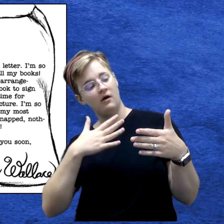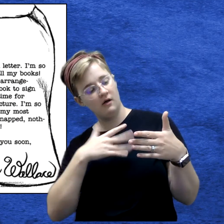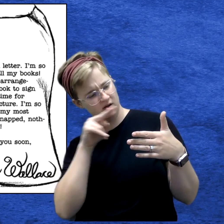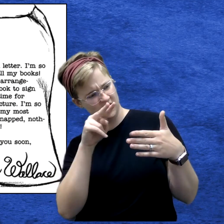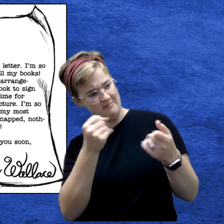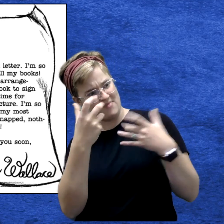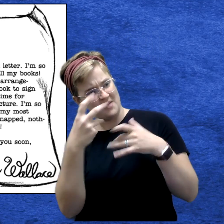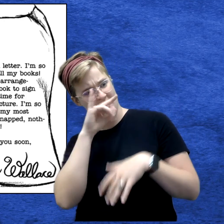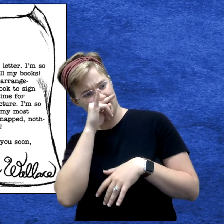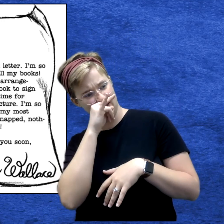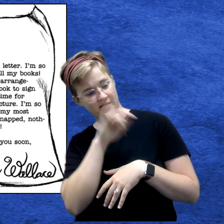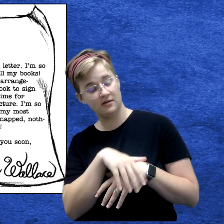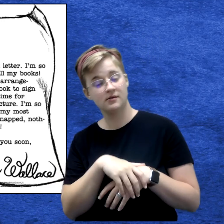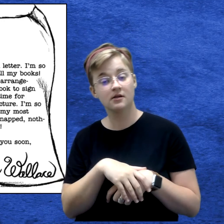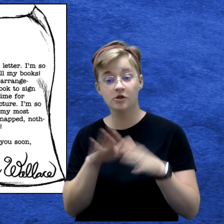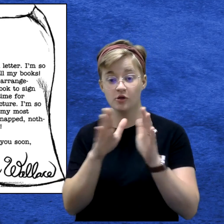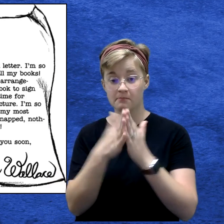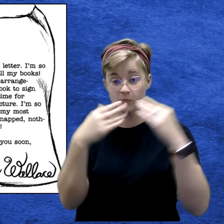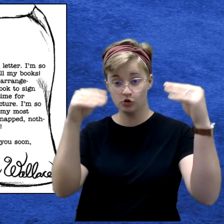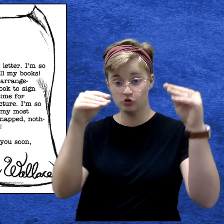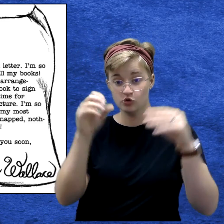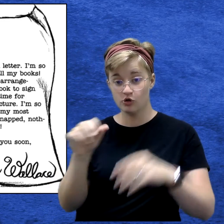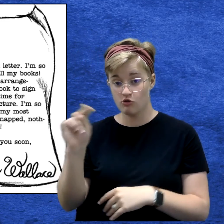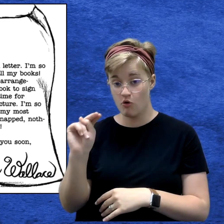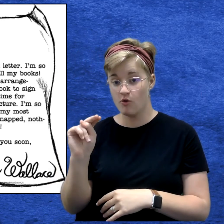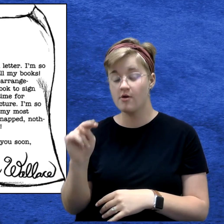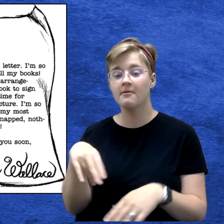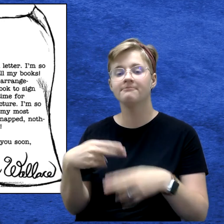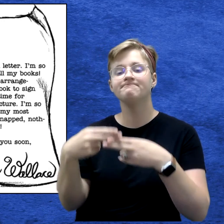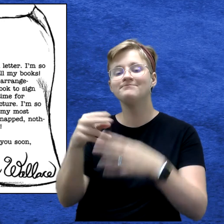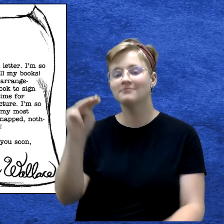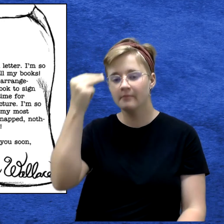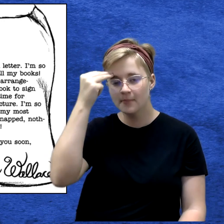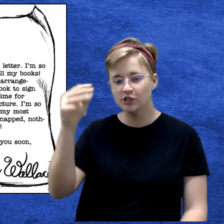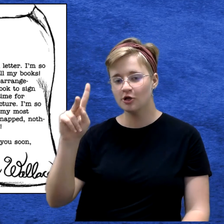The Book Nook’s owner, Mr. Paskey had set up folding chairs.